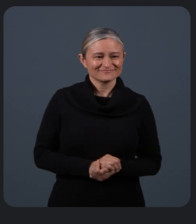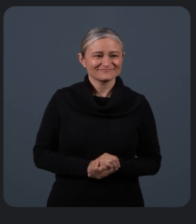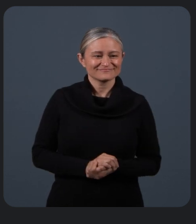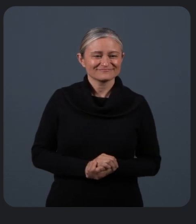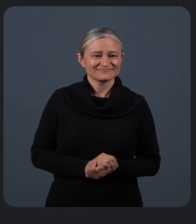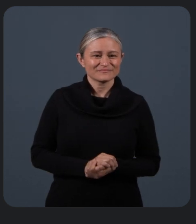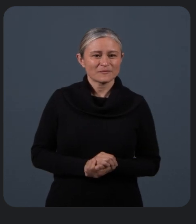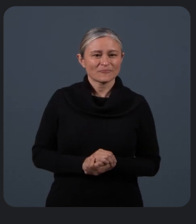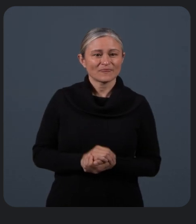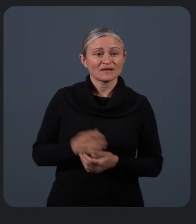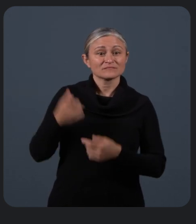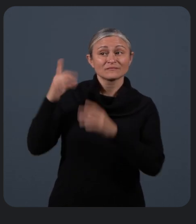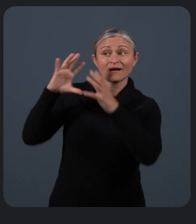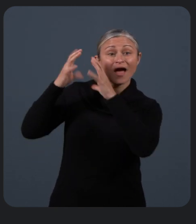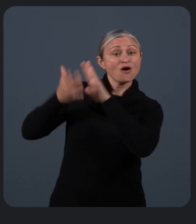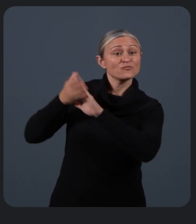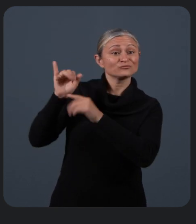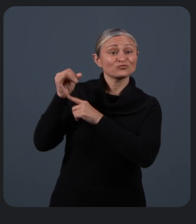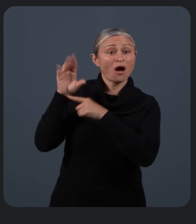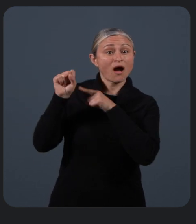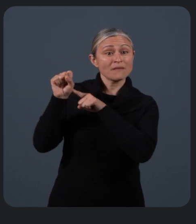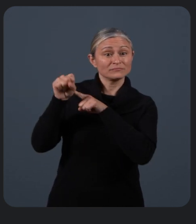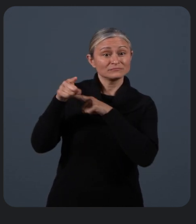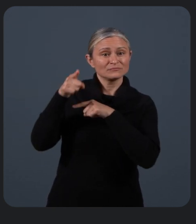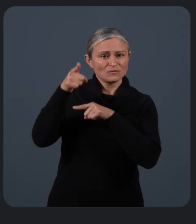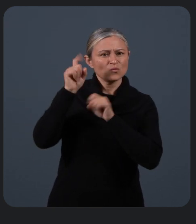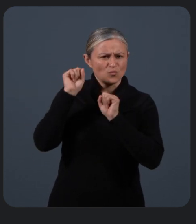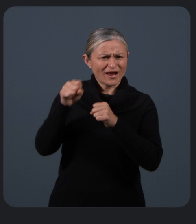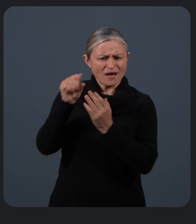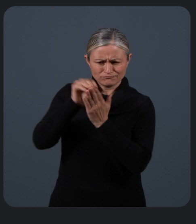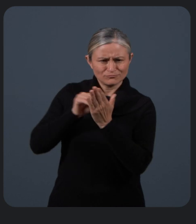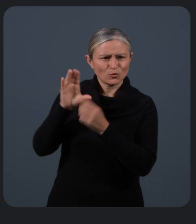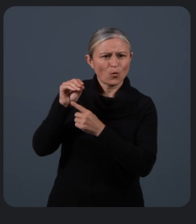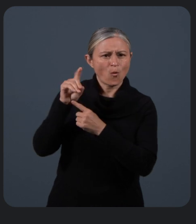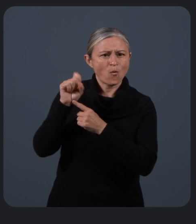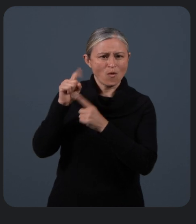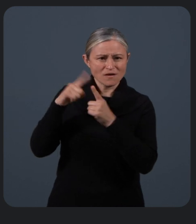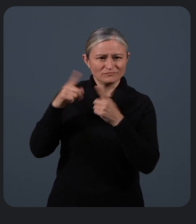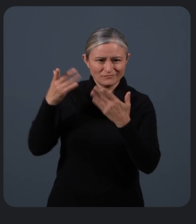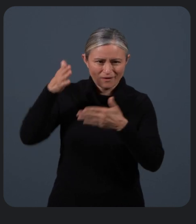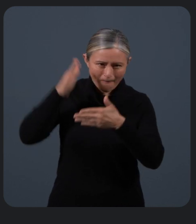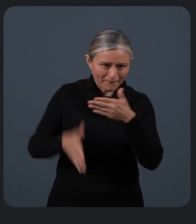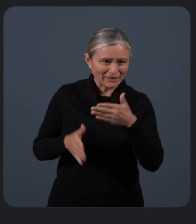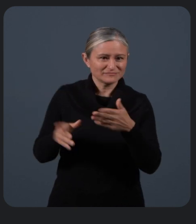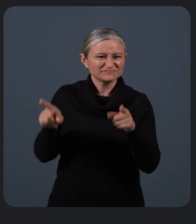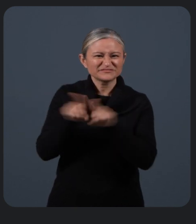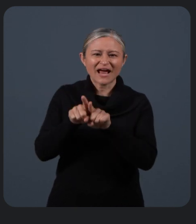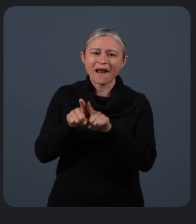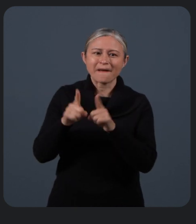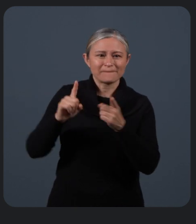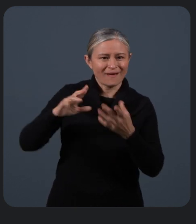With Cloud Run jobs, you can execute code to completion on the same highly scalable Cloud Run platform,